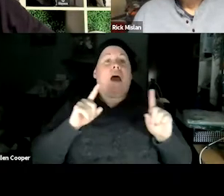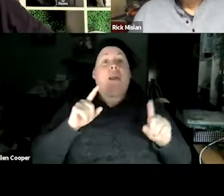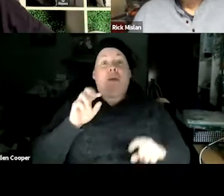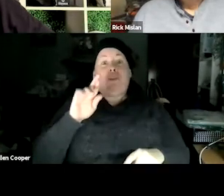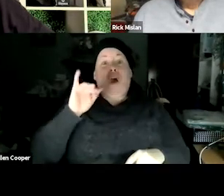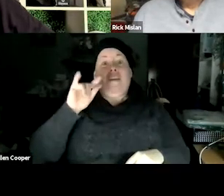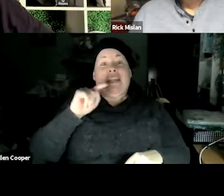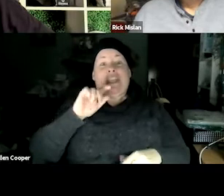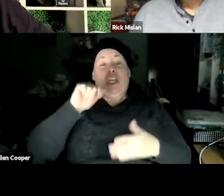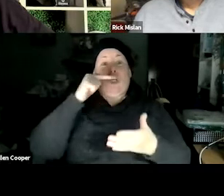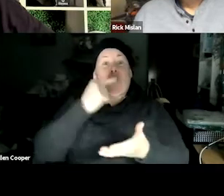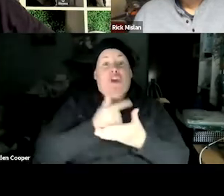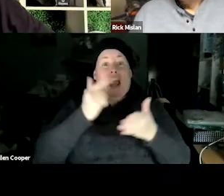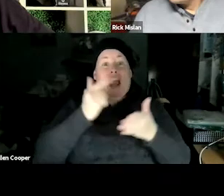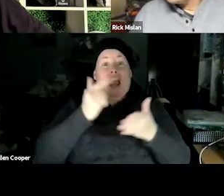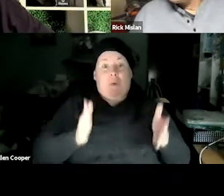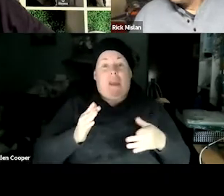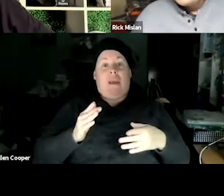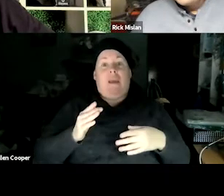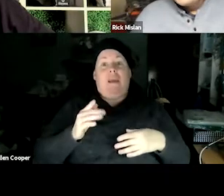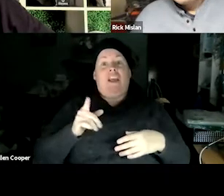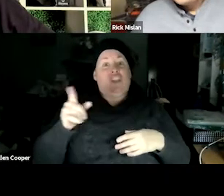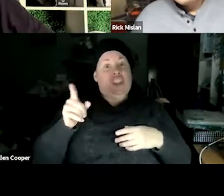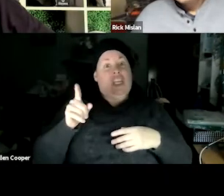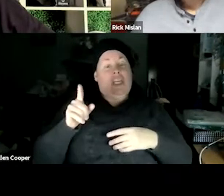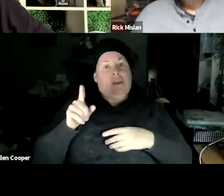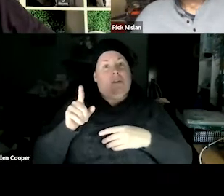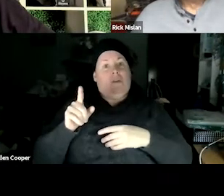CalebBarlow: And, you know, she came from the meteoric side and, you know, you put the two of